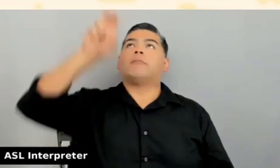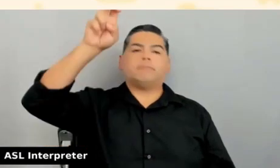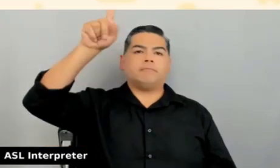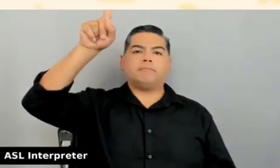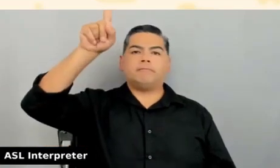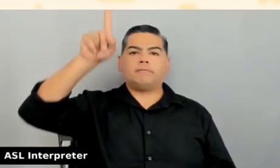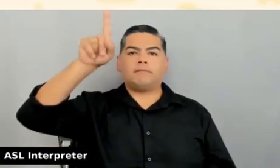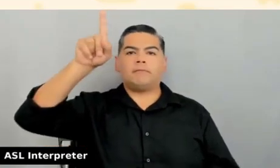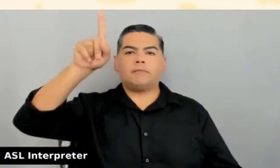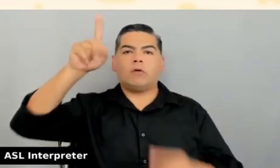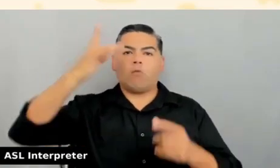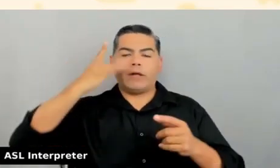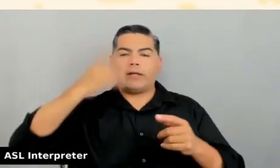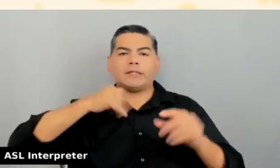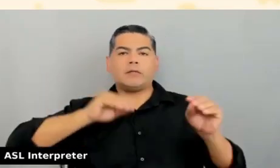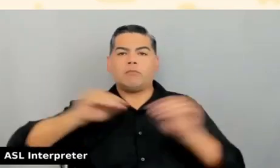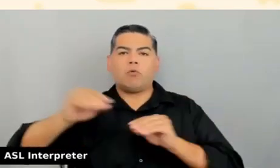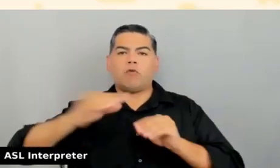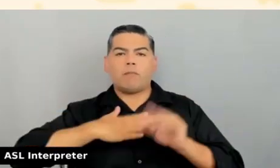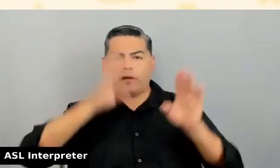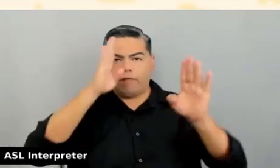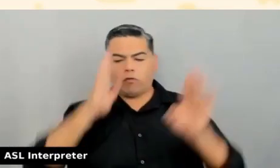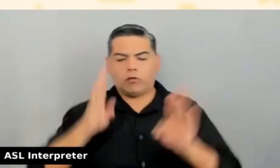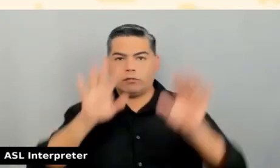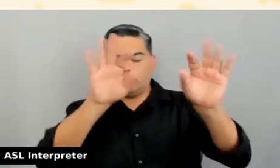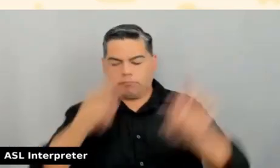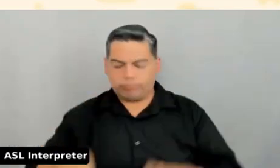because it did not move my focus down the page,